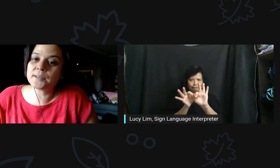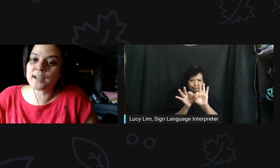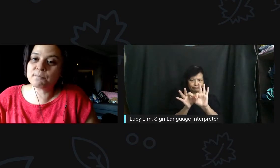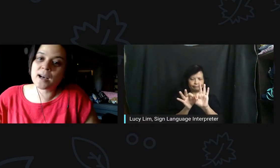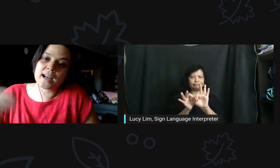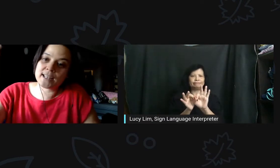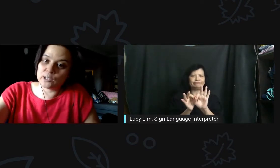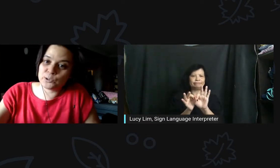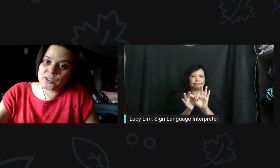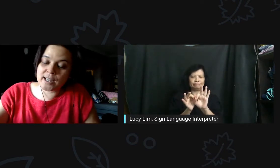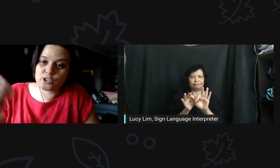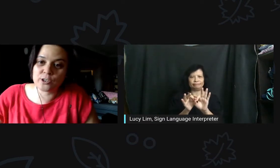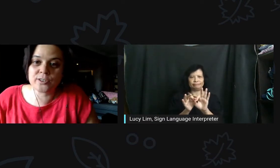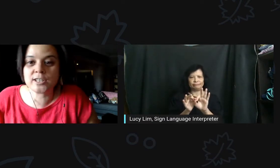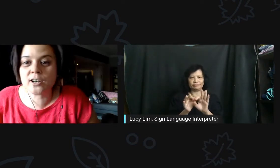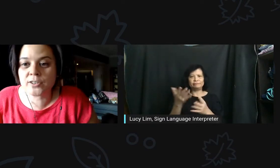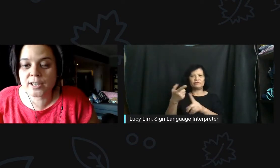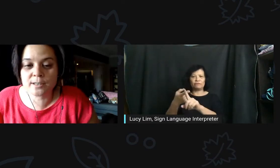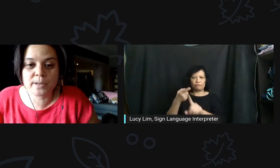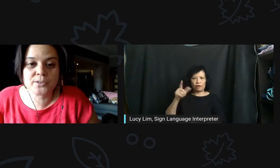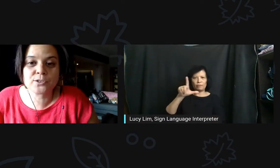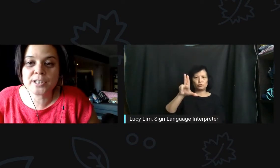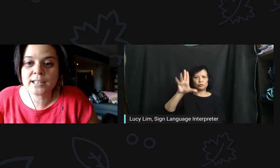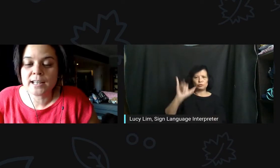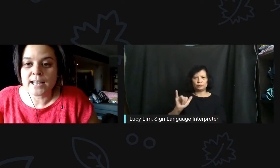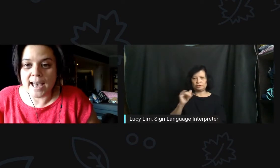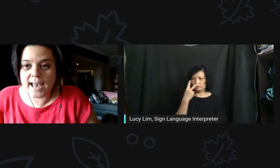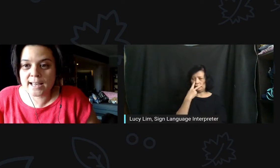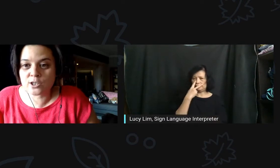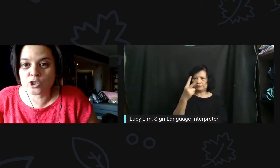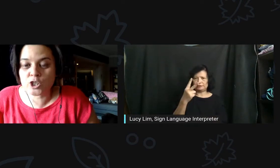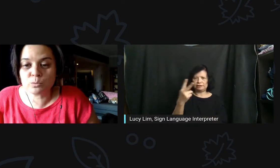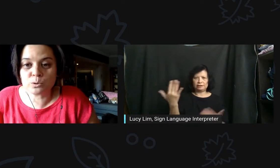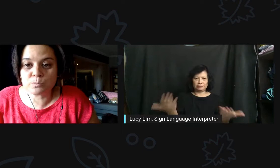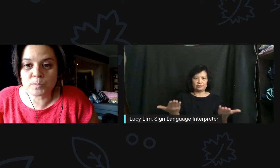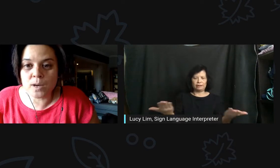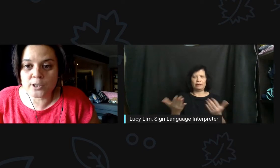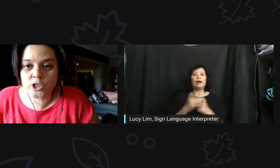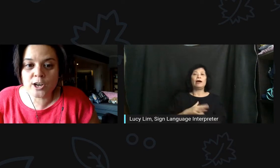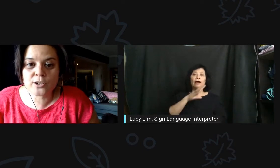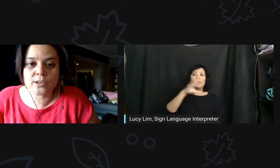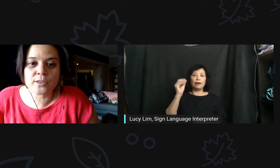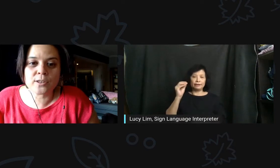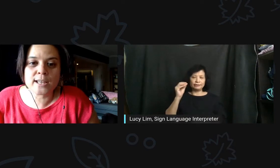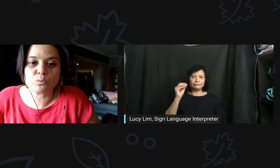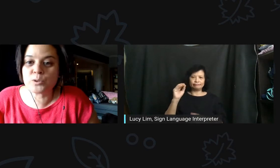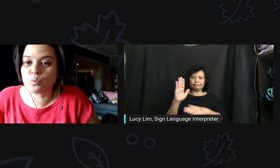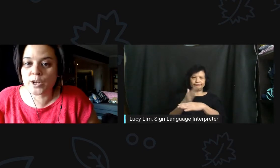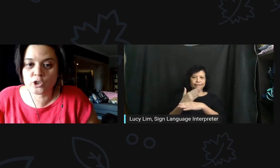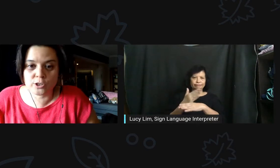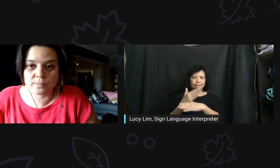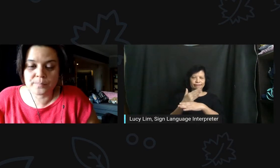done by Lucy as you can see on the side of my screen and she will share it with Wei Chun.